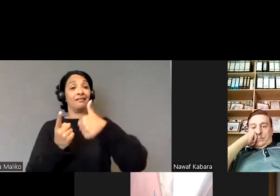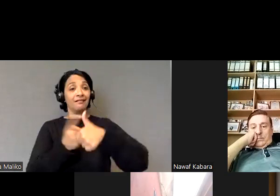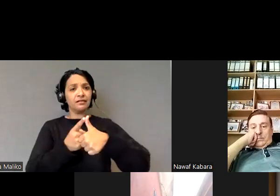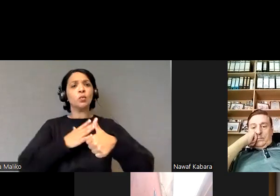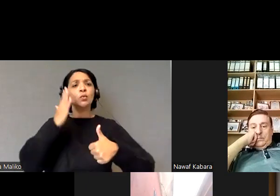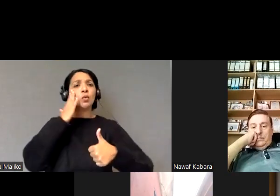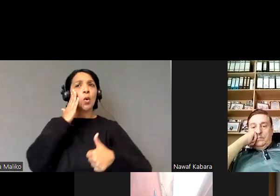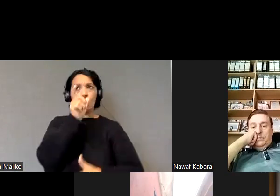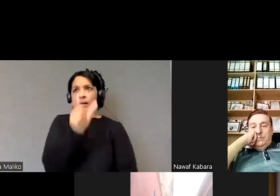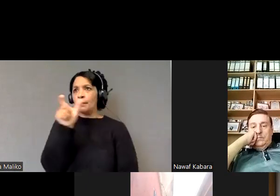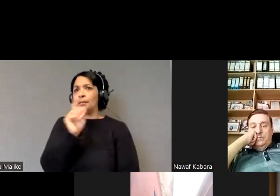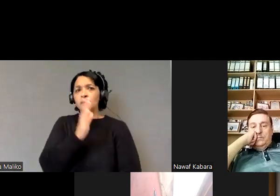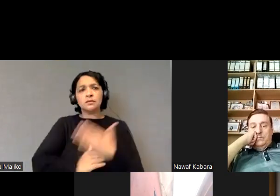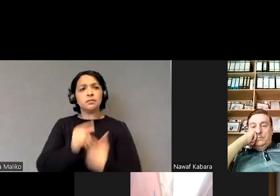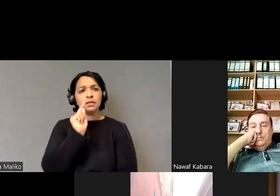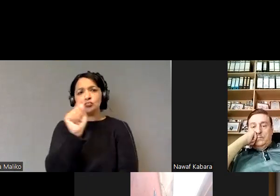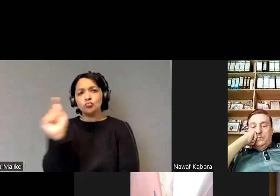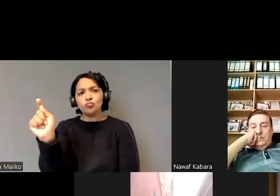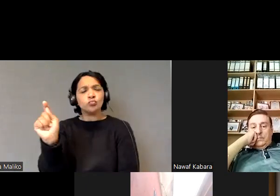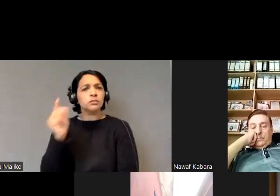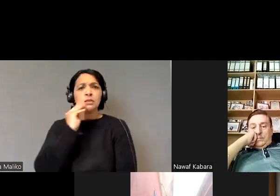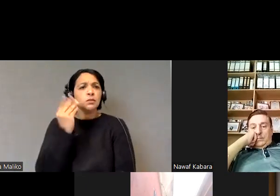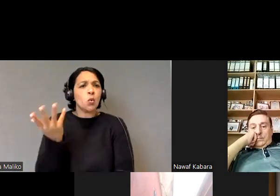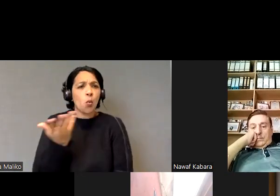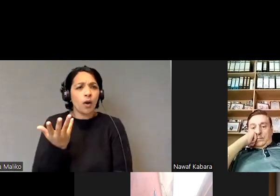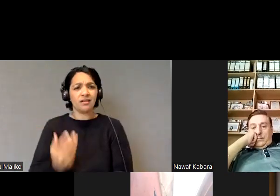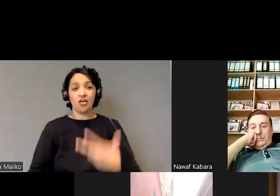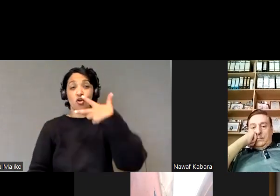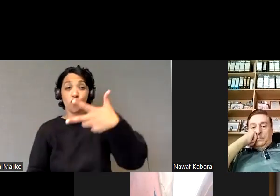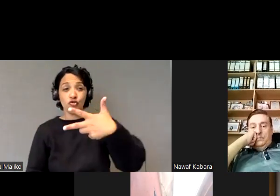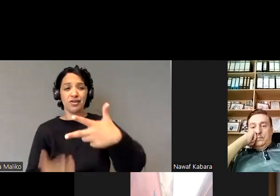of persons with disabilities from three kind of different contexts, Syria, Cameroon and